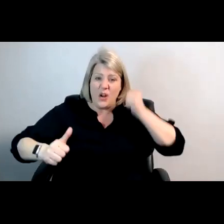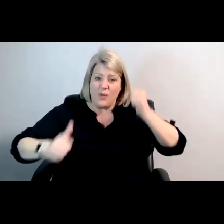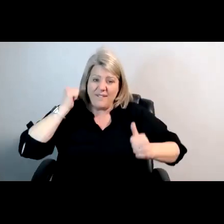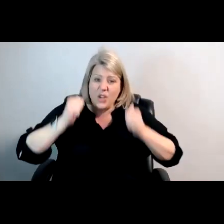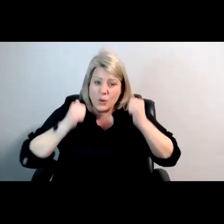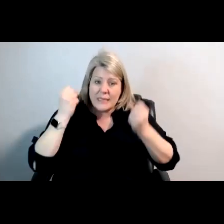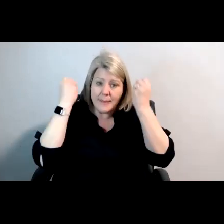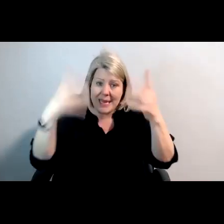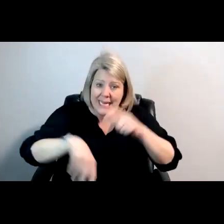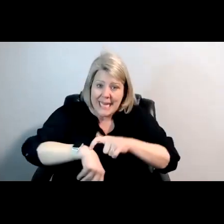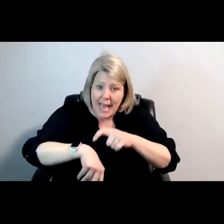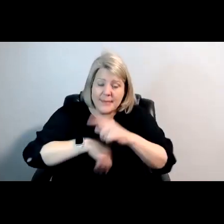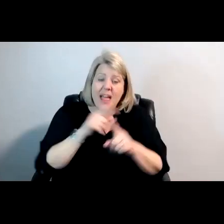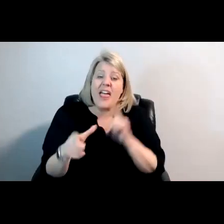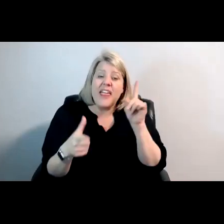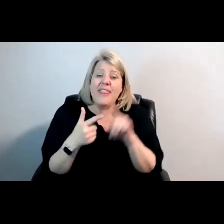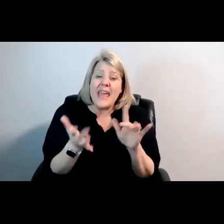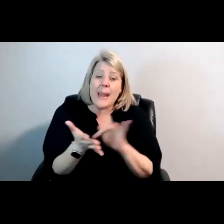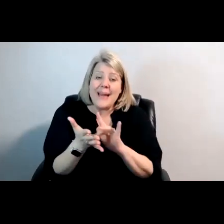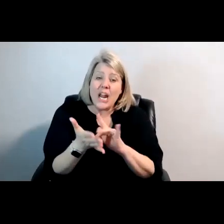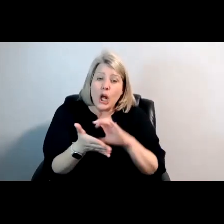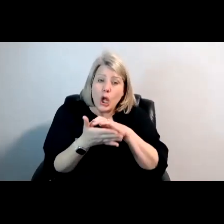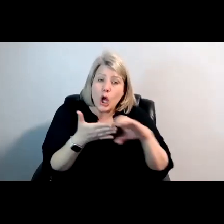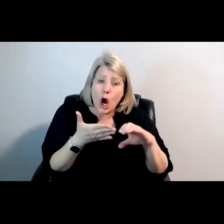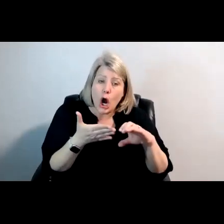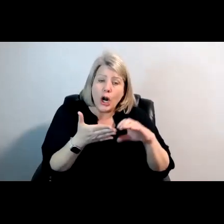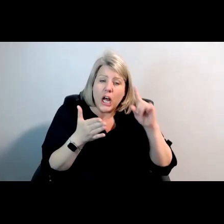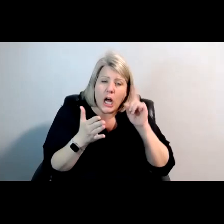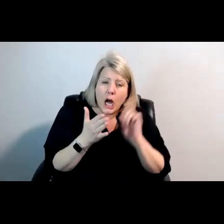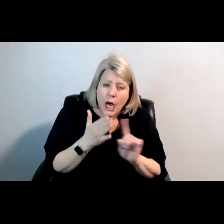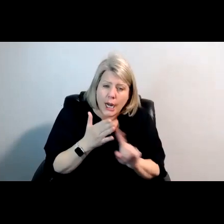Then Medicaid or Medicare audits and sites the facility.